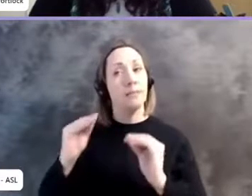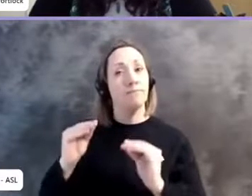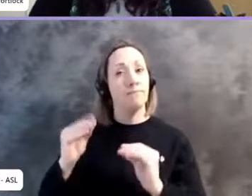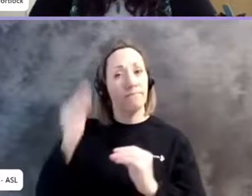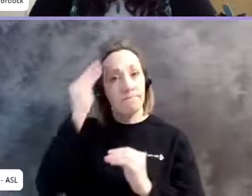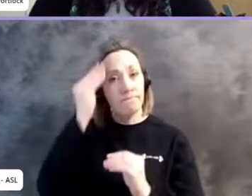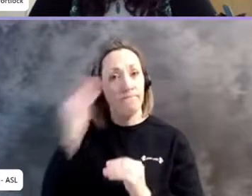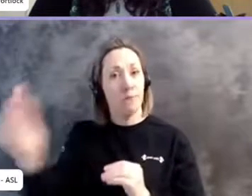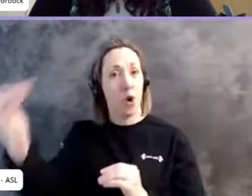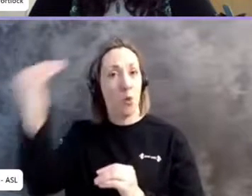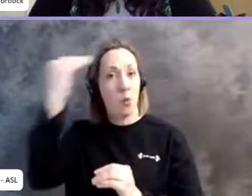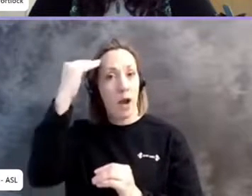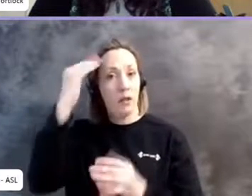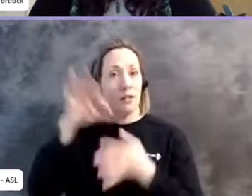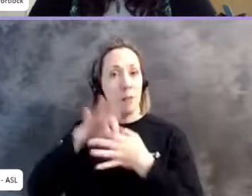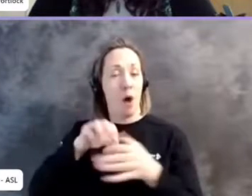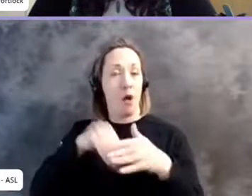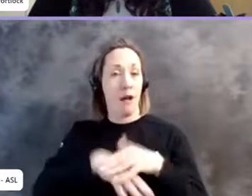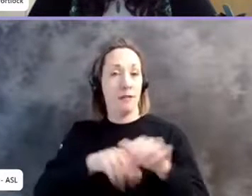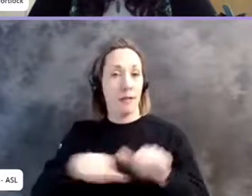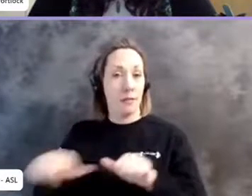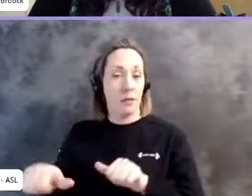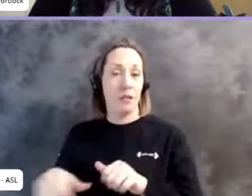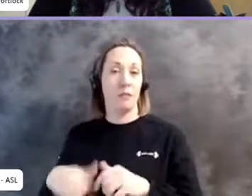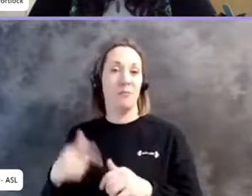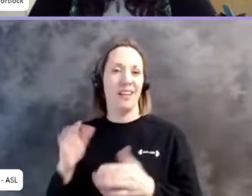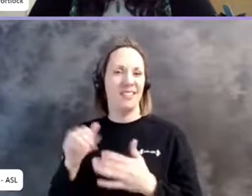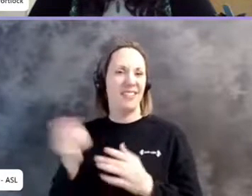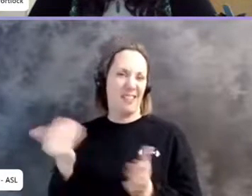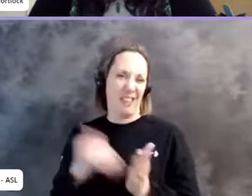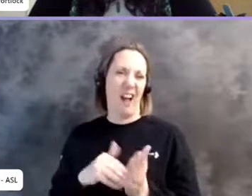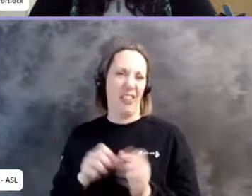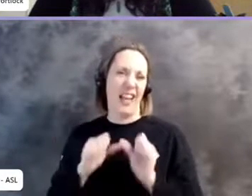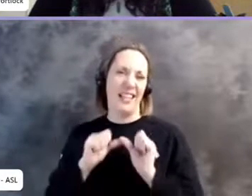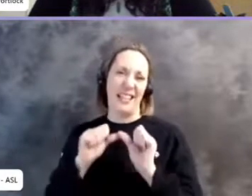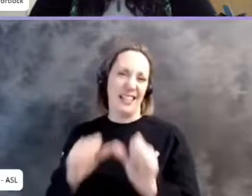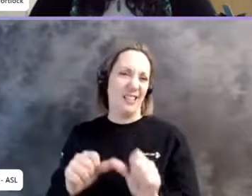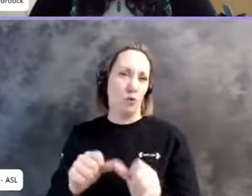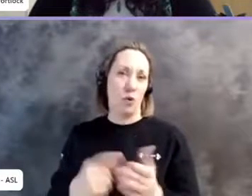is it done yet, when will it be done? We